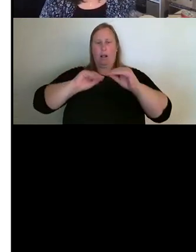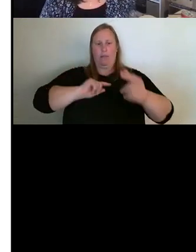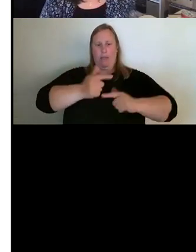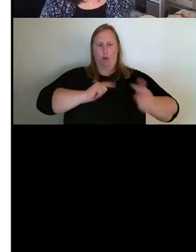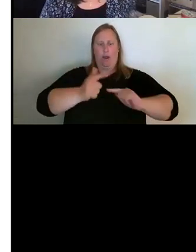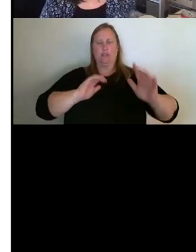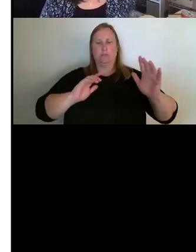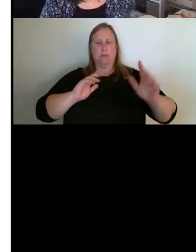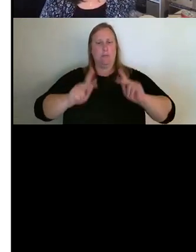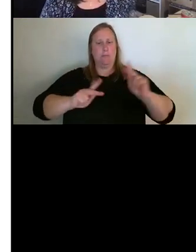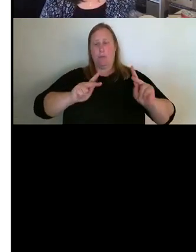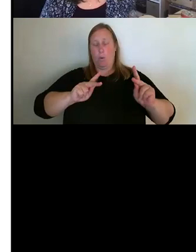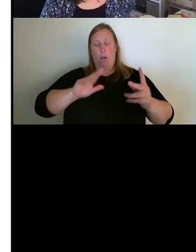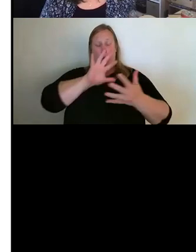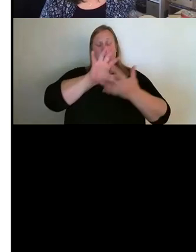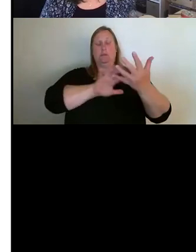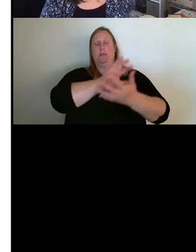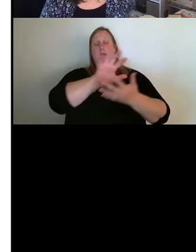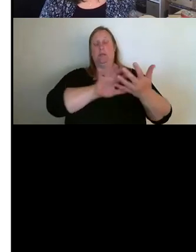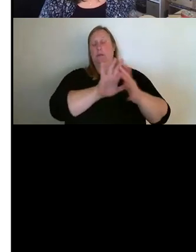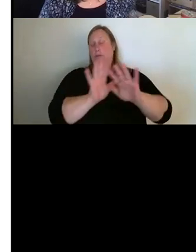people were getting dizzy and they had to change it.